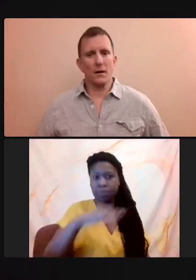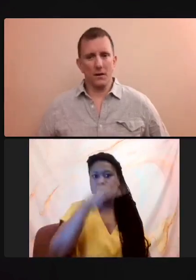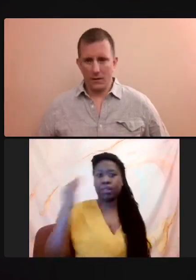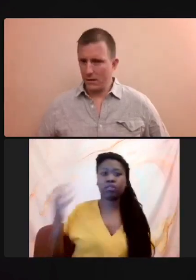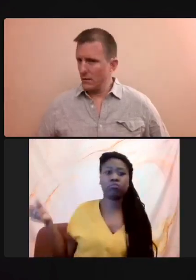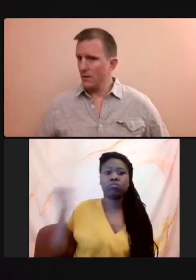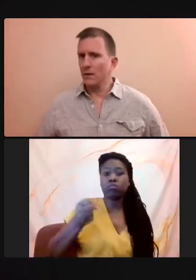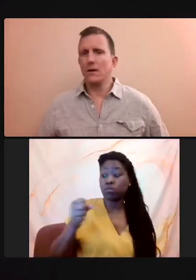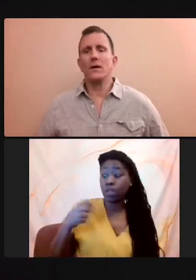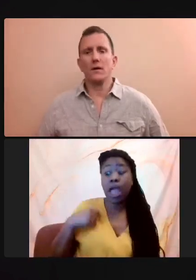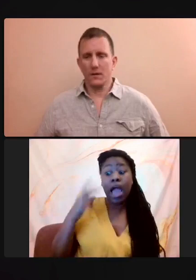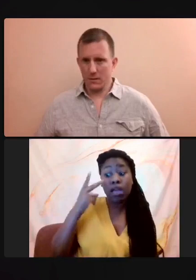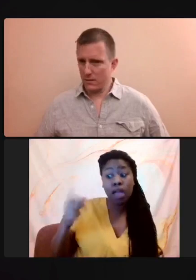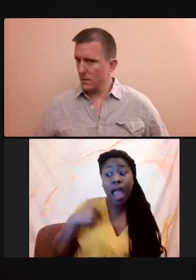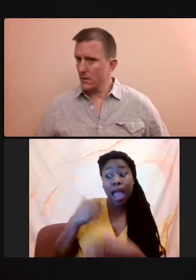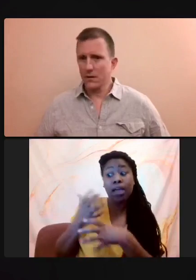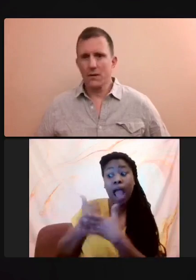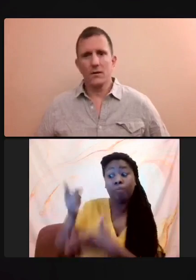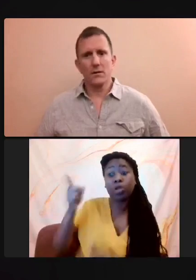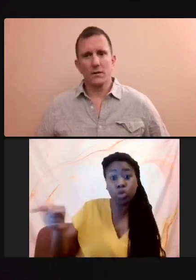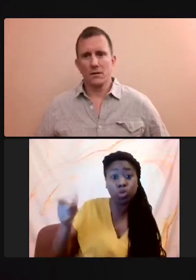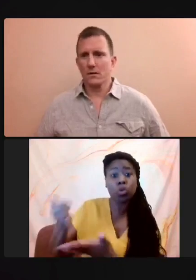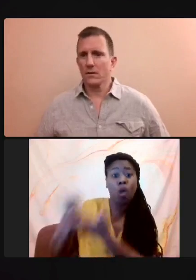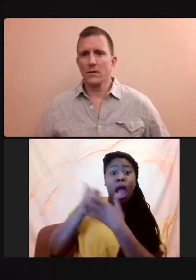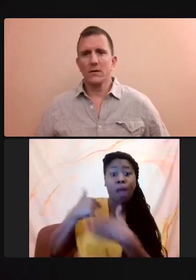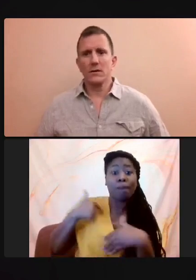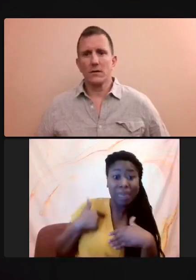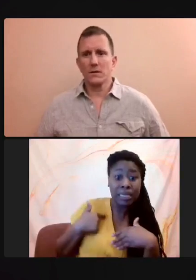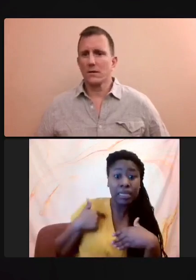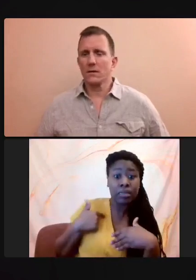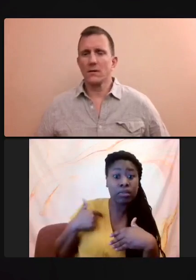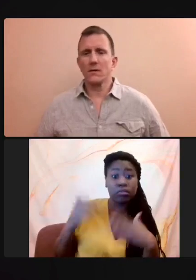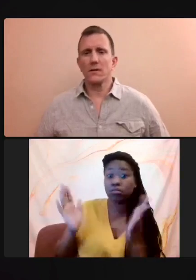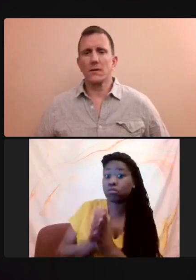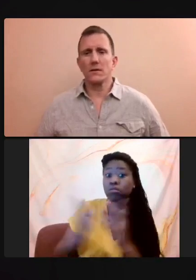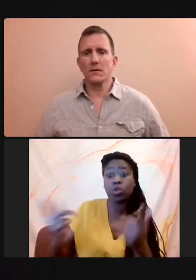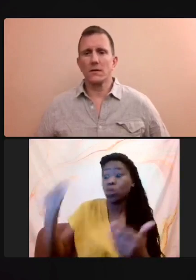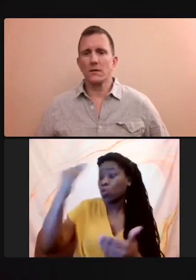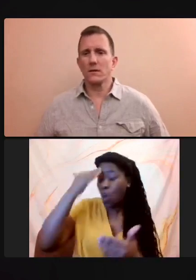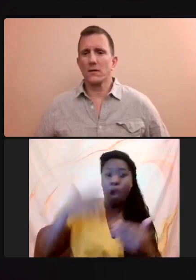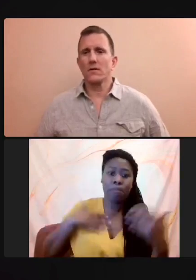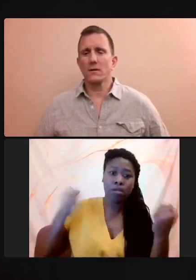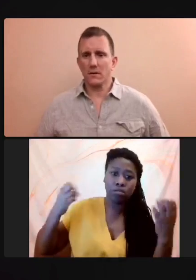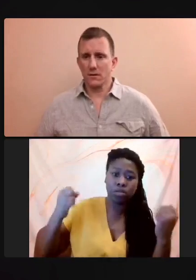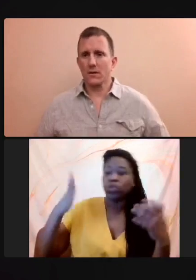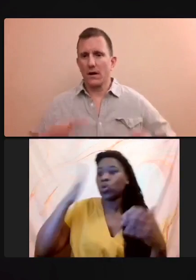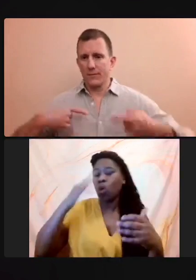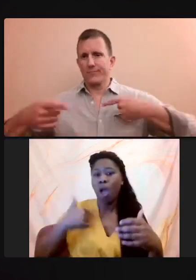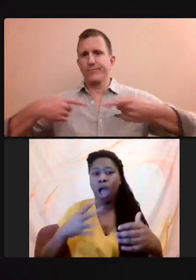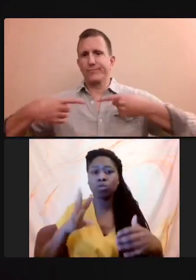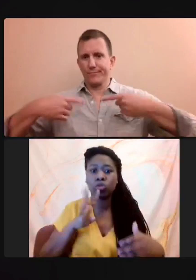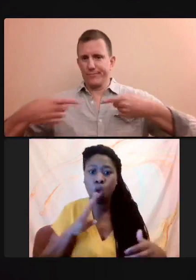you're just going to make money off of us, I think that. Right. And so, again, that, you know, once you get your certification,